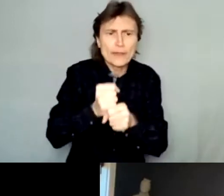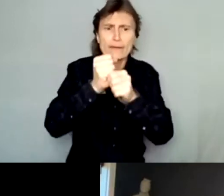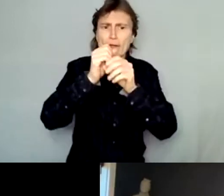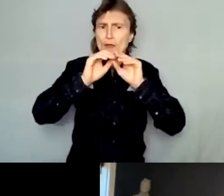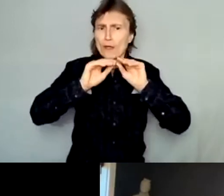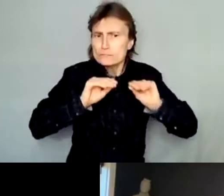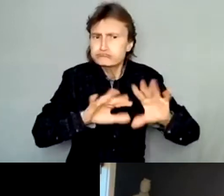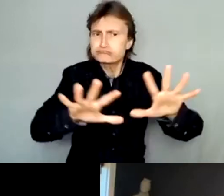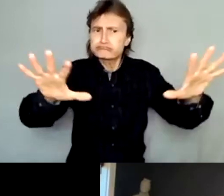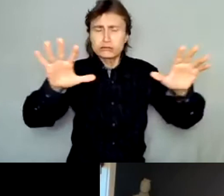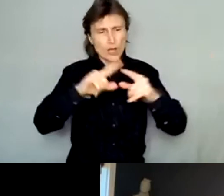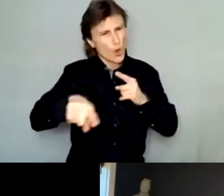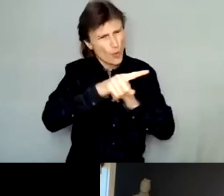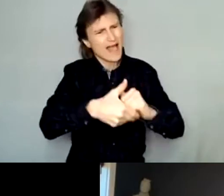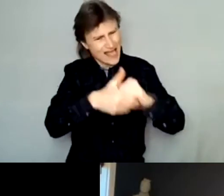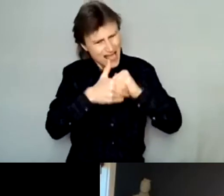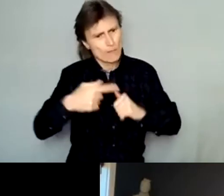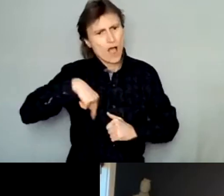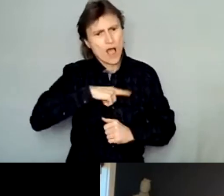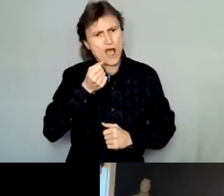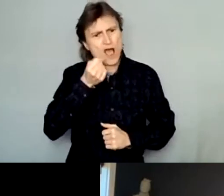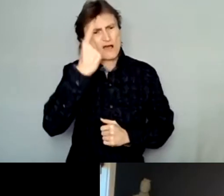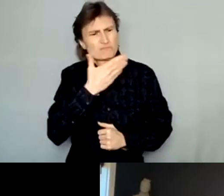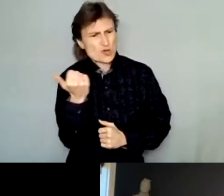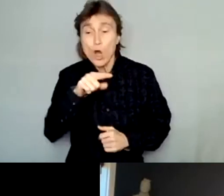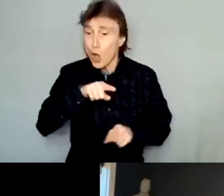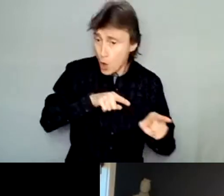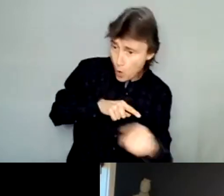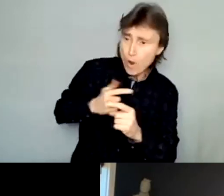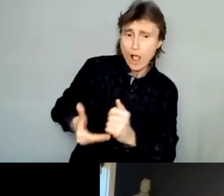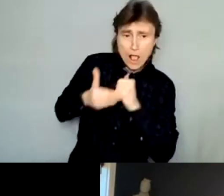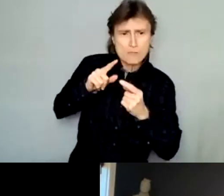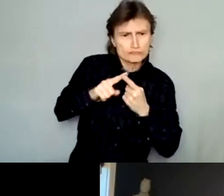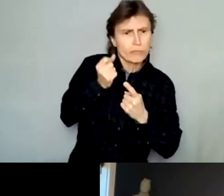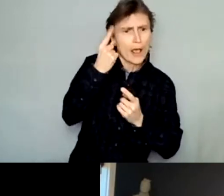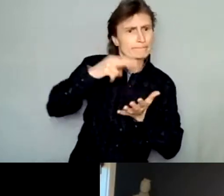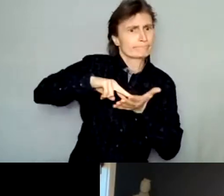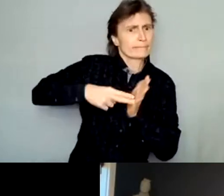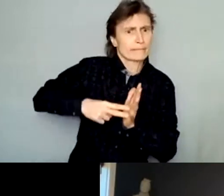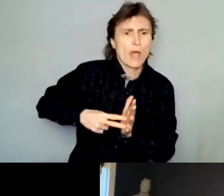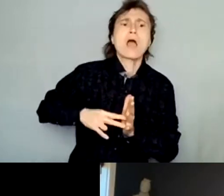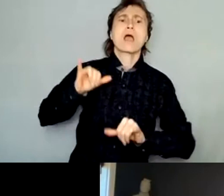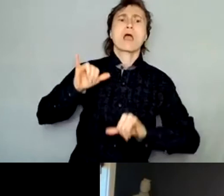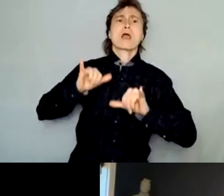is this happening? How can this be happening to all of us? How can this be going on so long?”